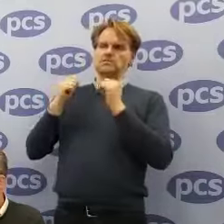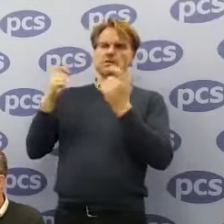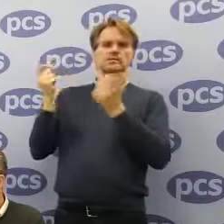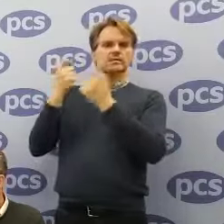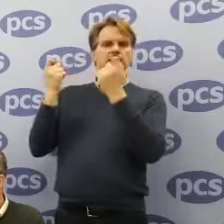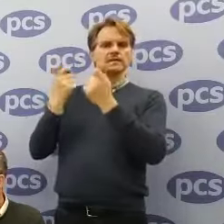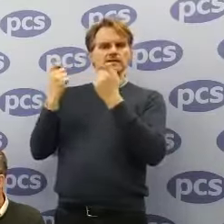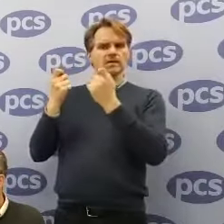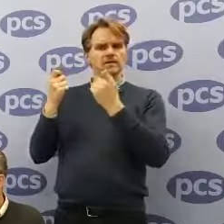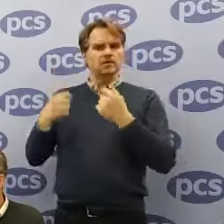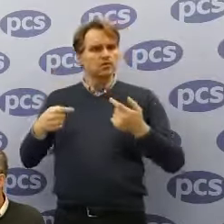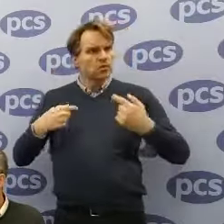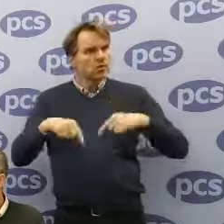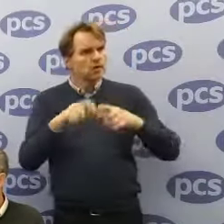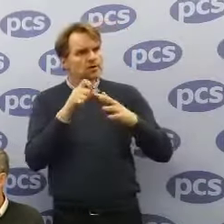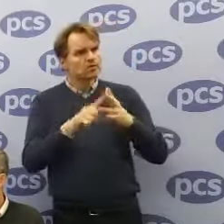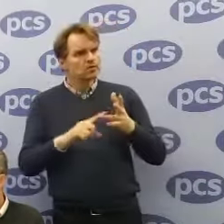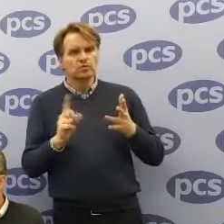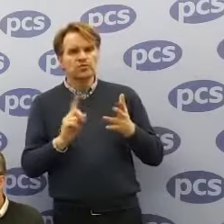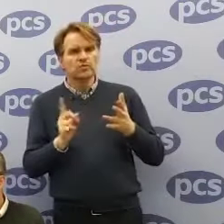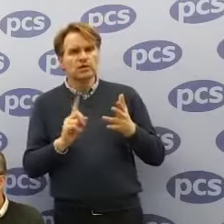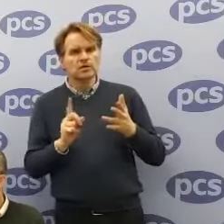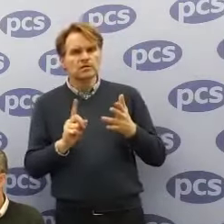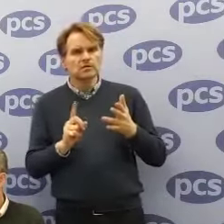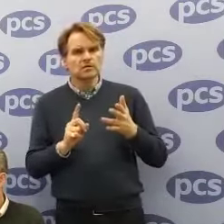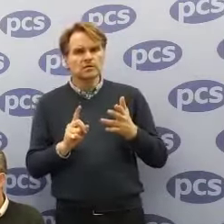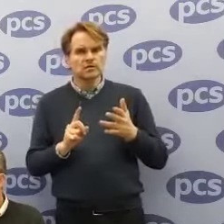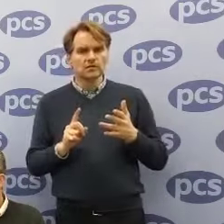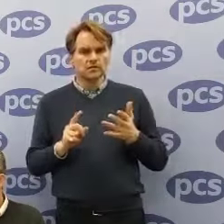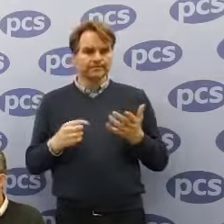action to restore classic rights to those of us who were kicked out of classic in